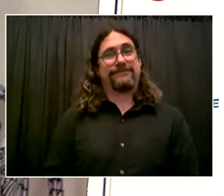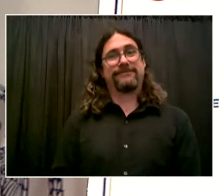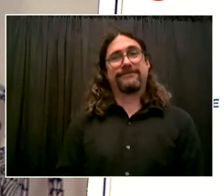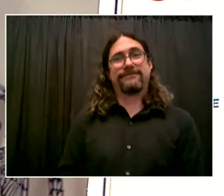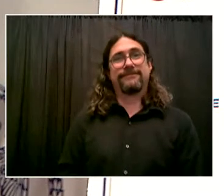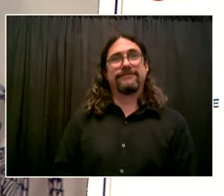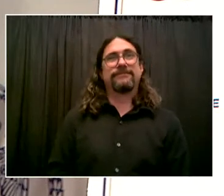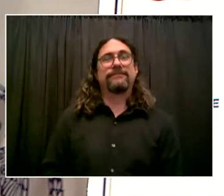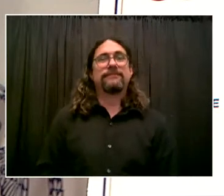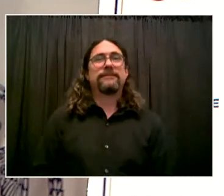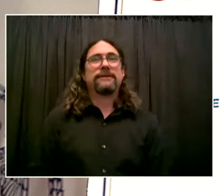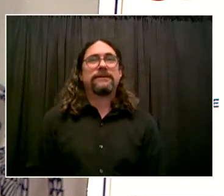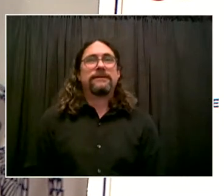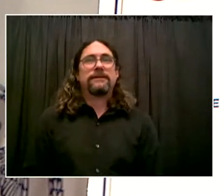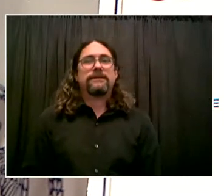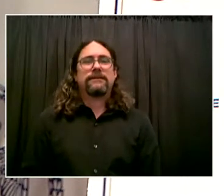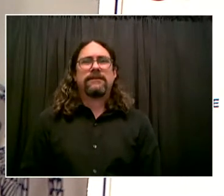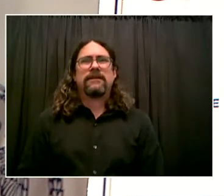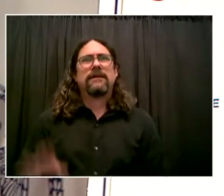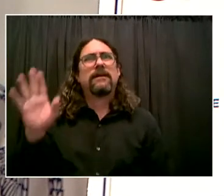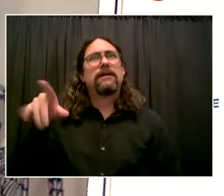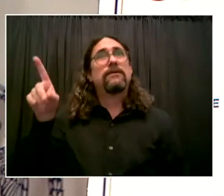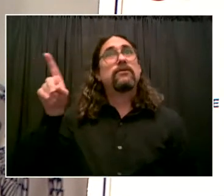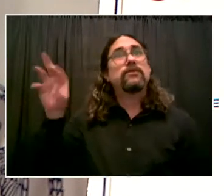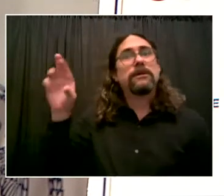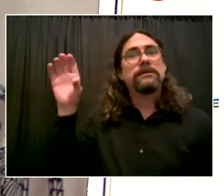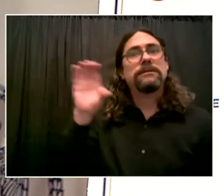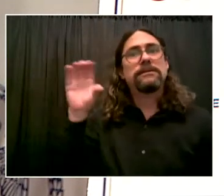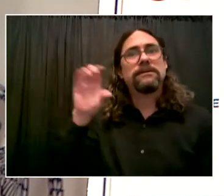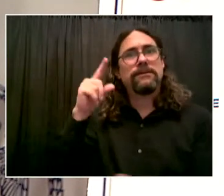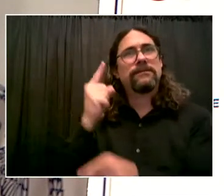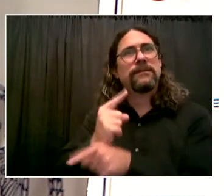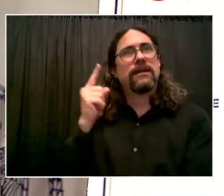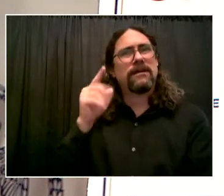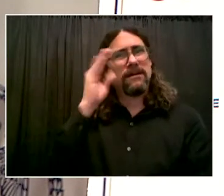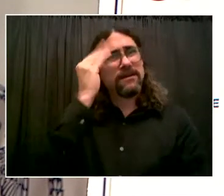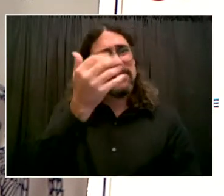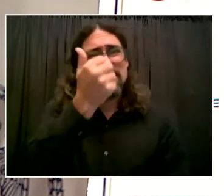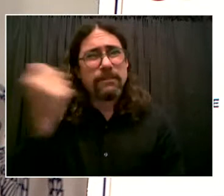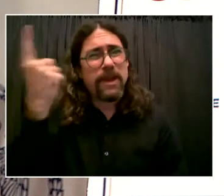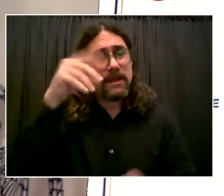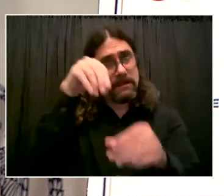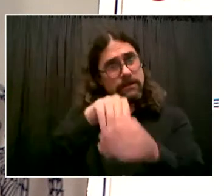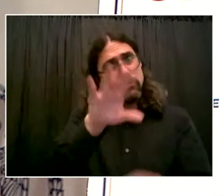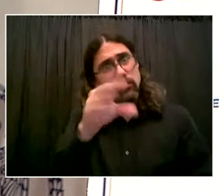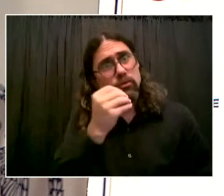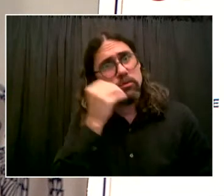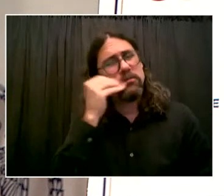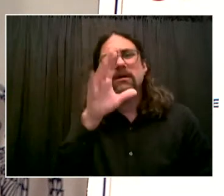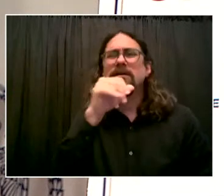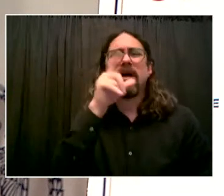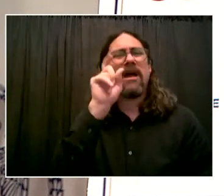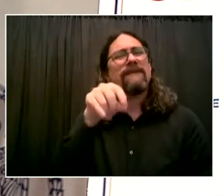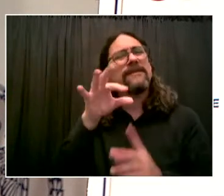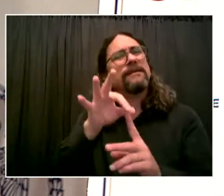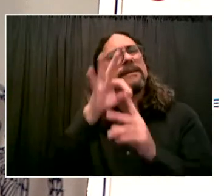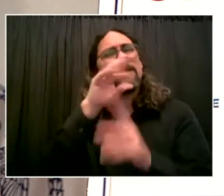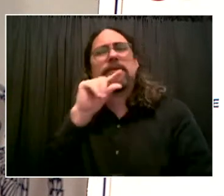BECAUSE IT IS THE KEY TO TURNING THE CORNER ON THE PANDEMIC. EMMA, LAST POINT, LITERALLY